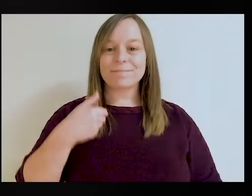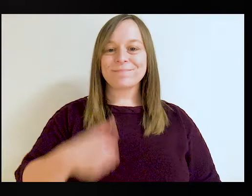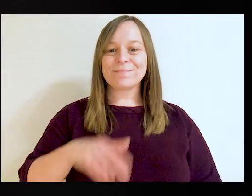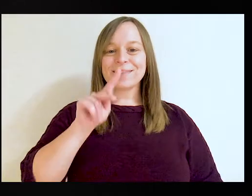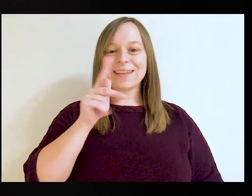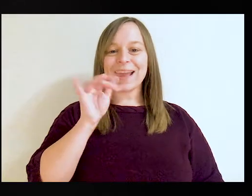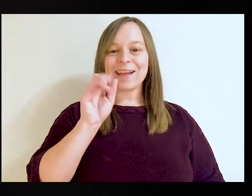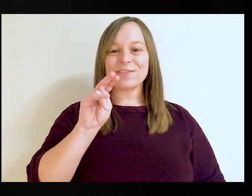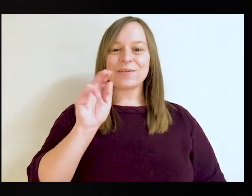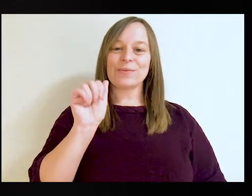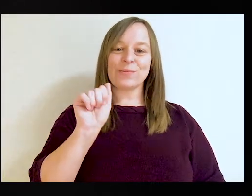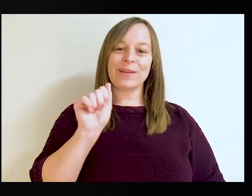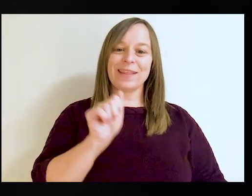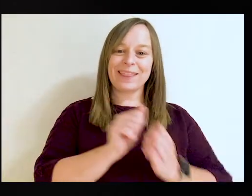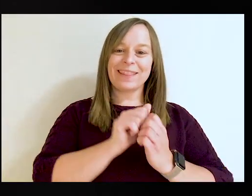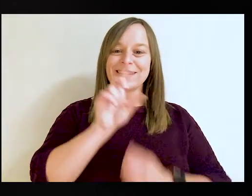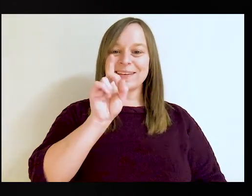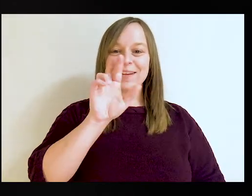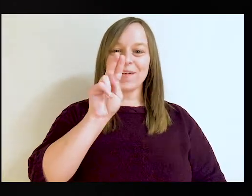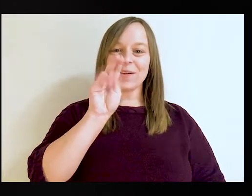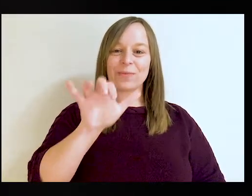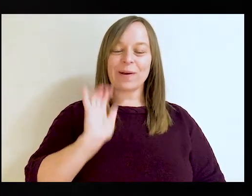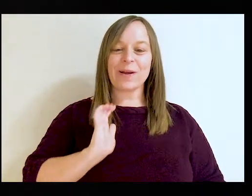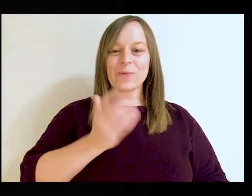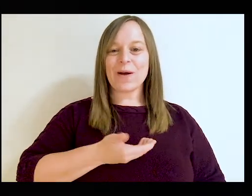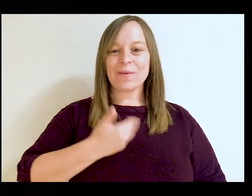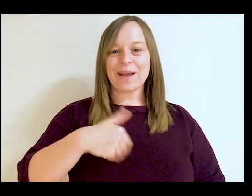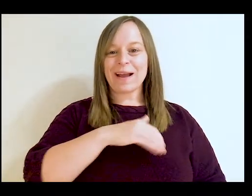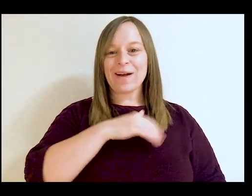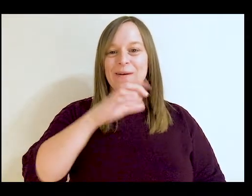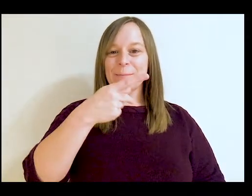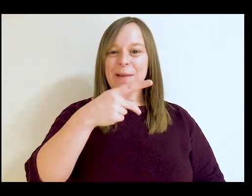K: This is Katrin with Disability Rights New York. Welcome to our podcast Empire